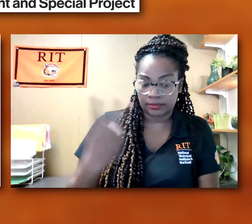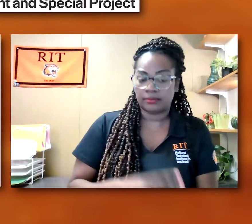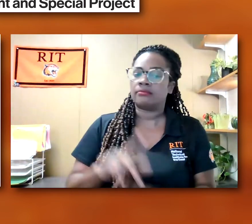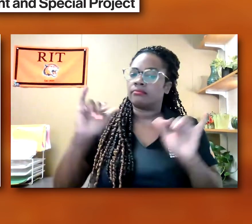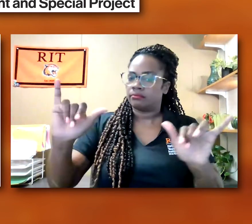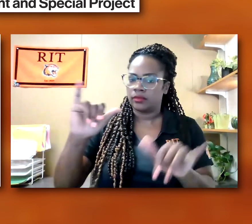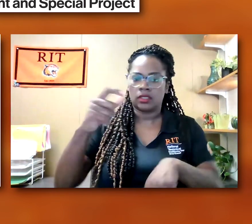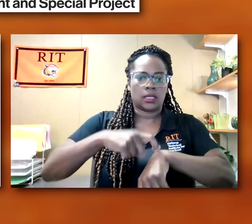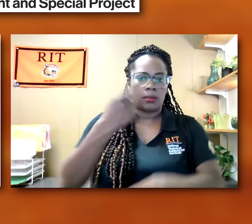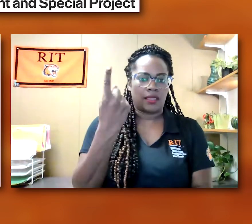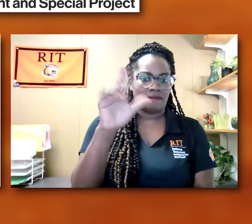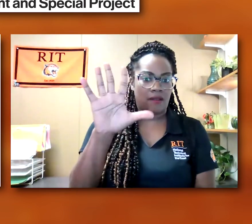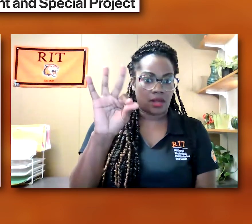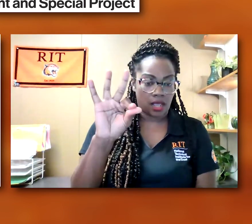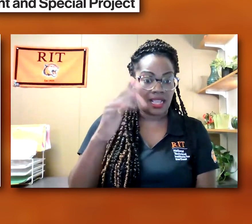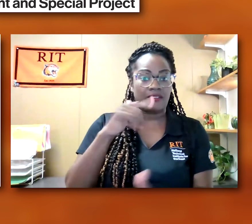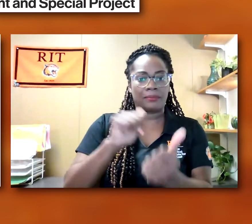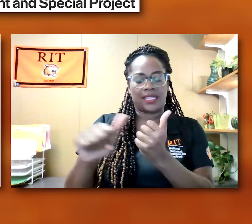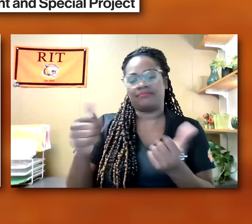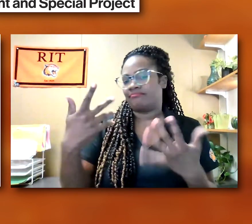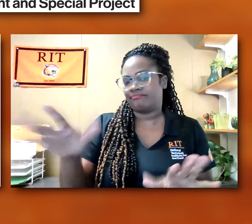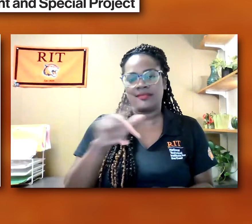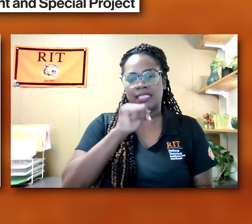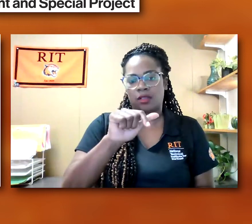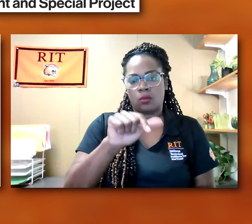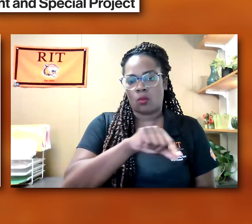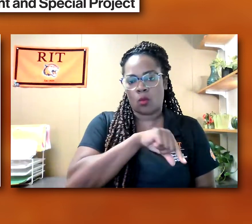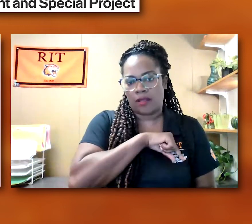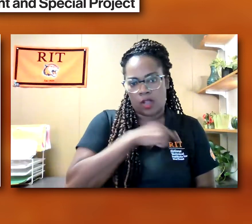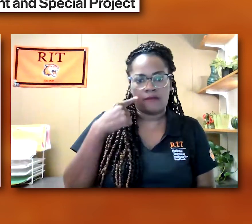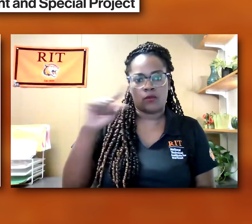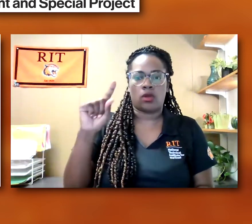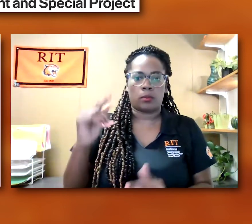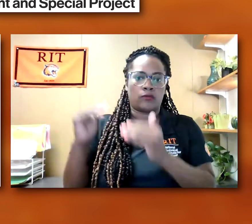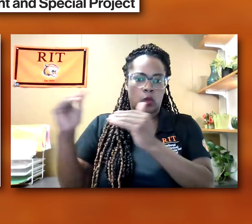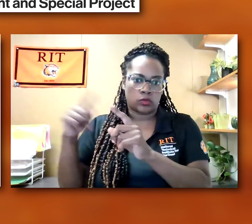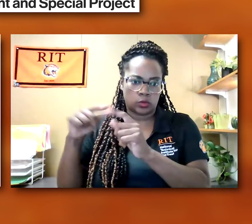but now we're extending it to November 2nd because of such a high influx of folks who wanted to do it.